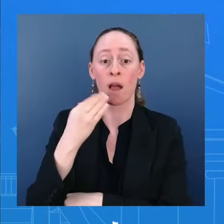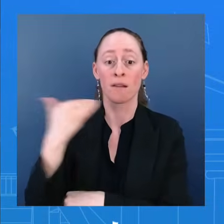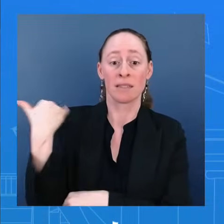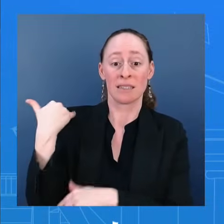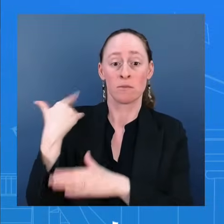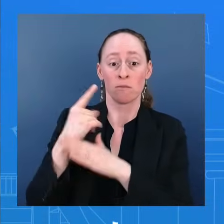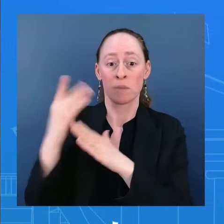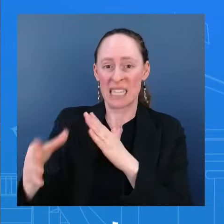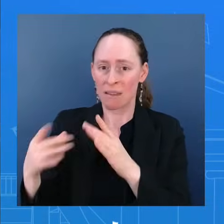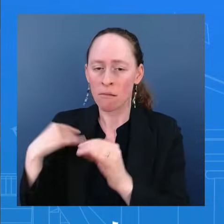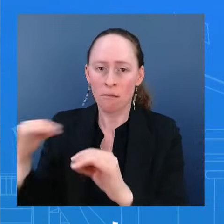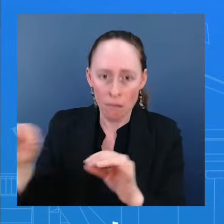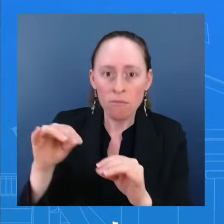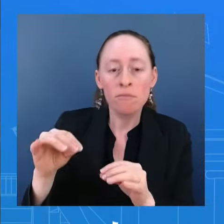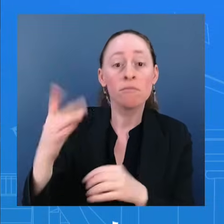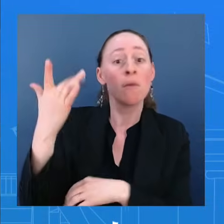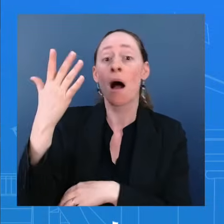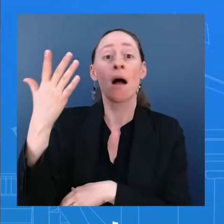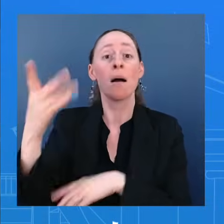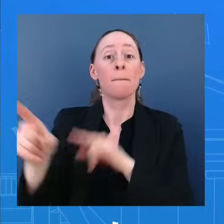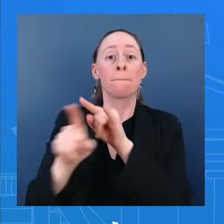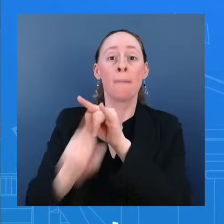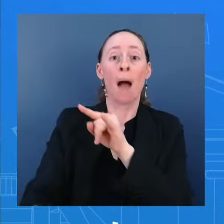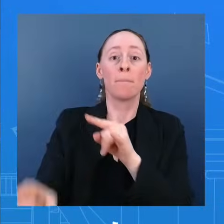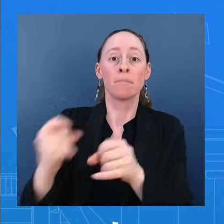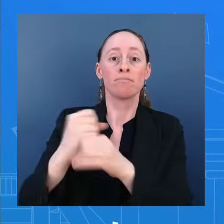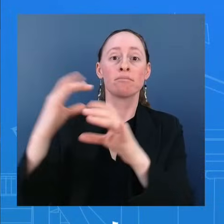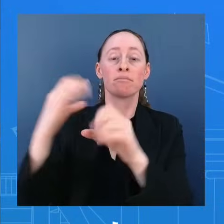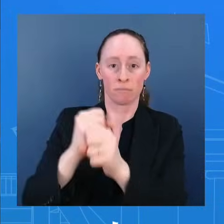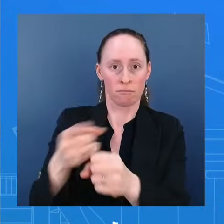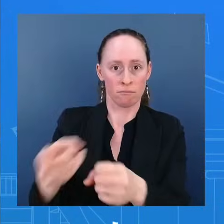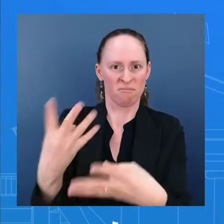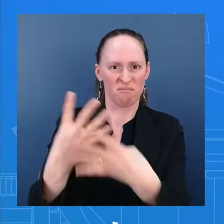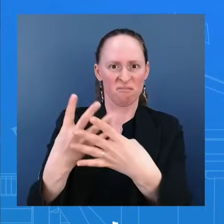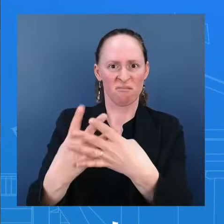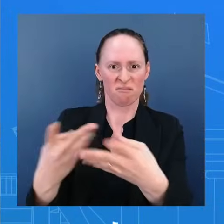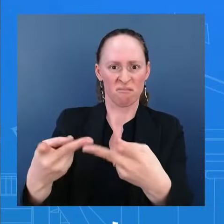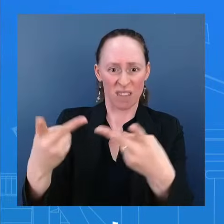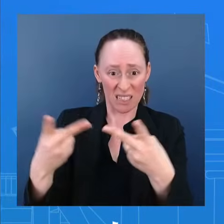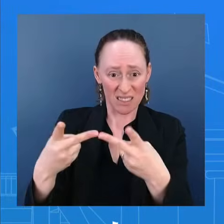you know, maybe avoiding targets where Austin Tice or other prisoners might be held? Mr. Kirby: We're -- we're -- as I said earlier,